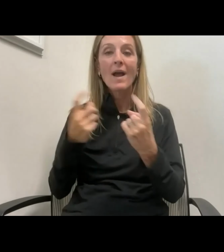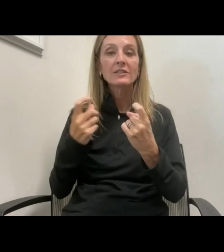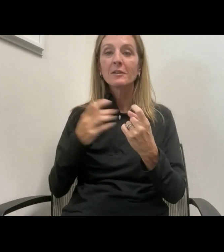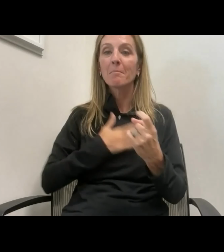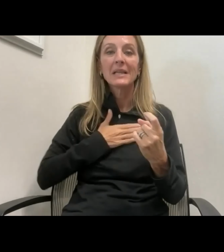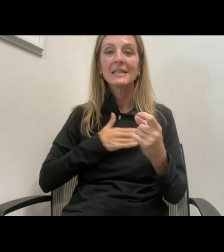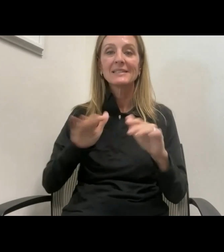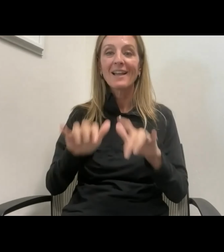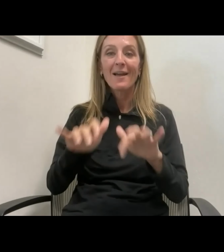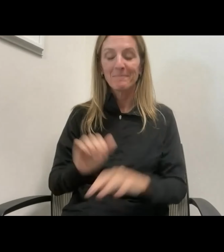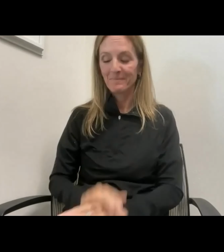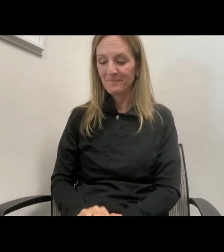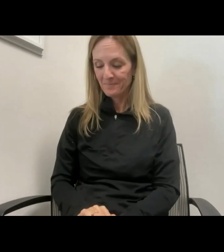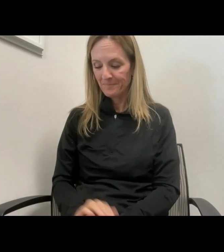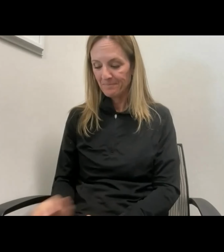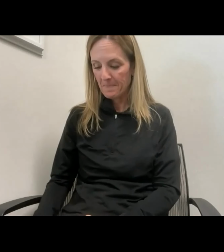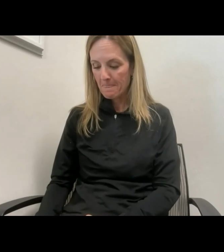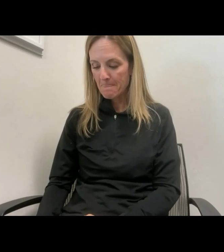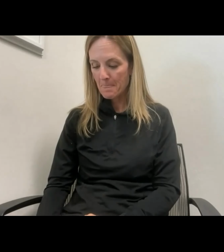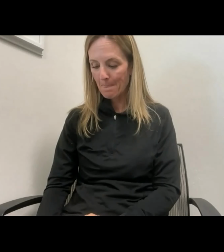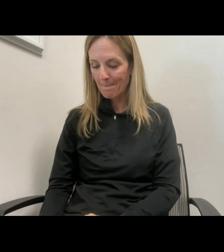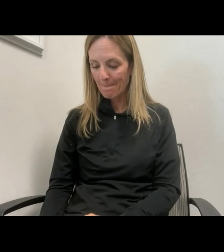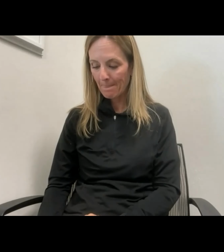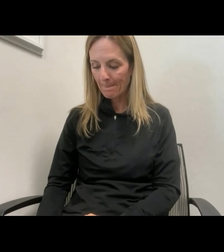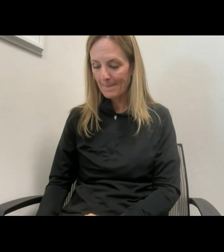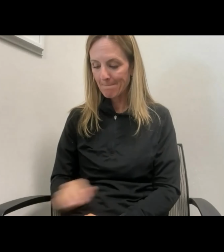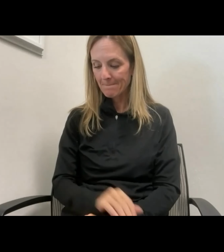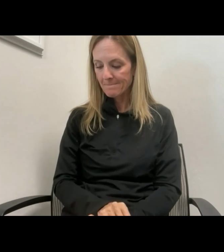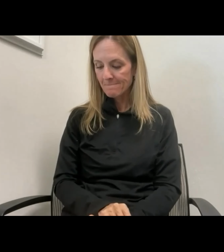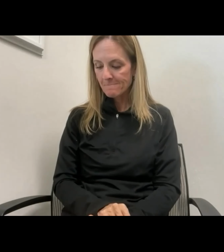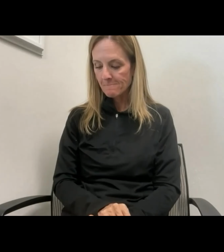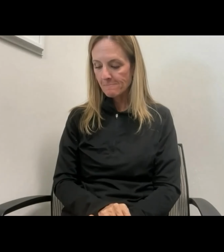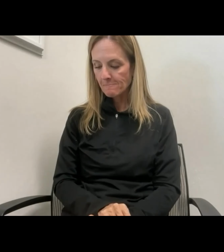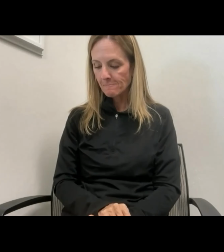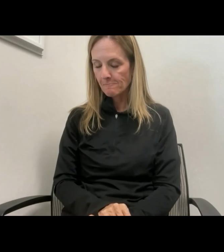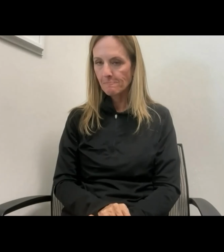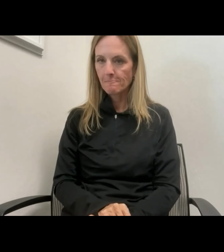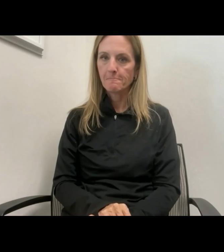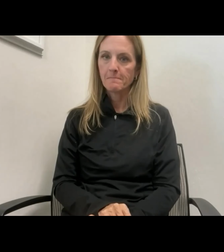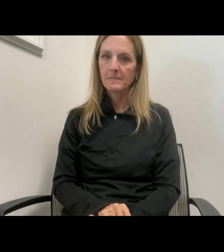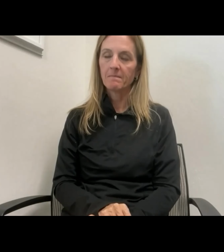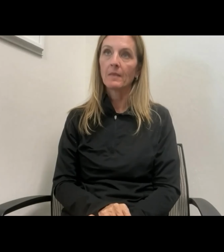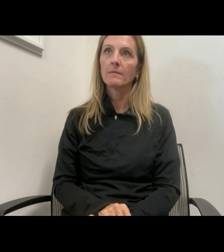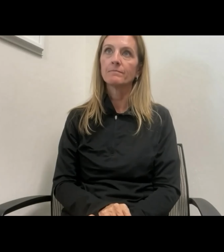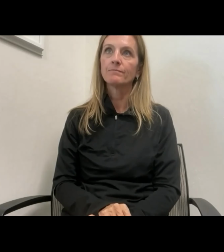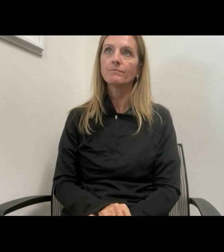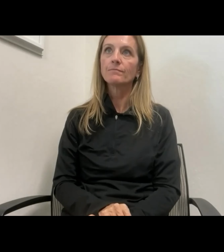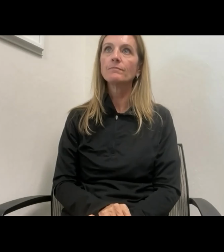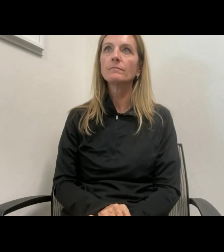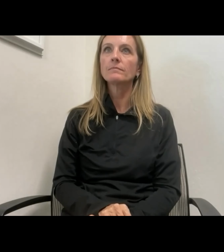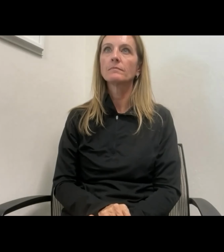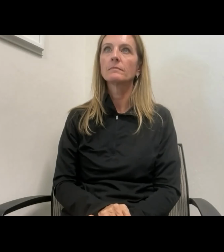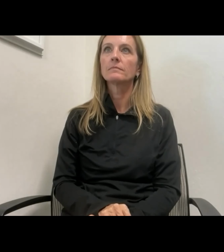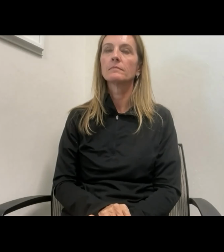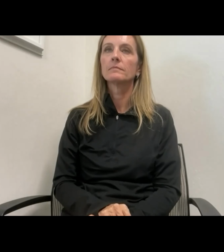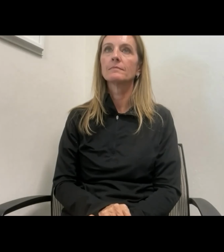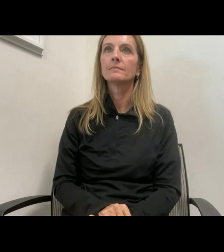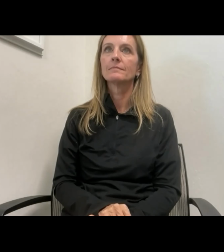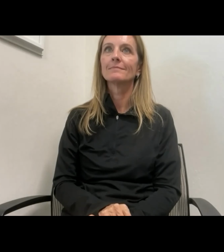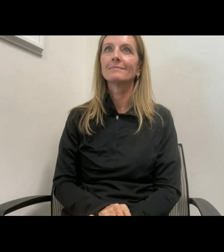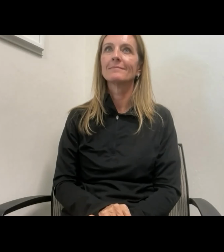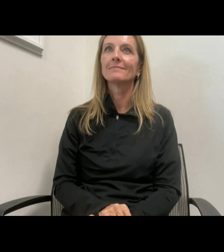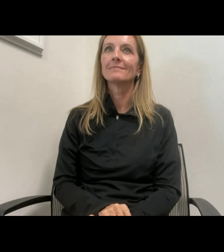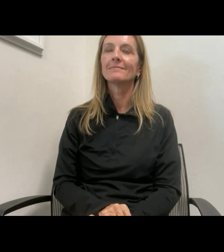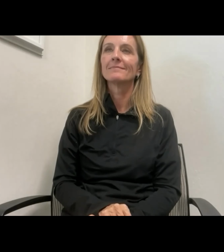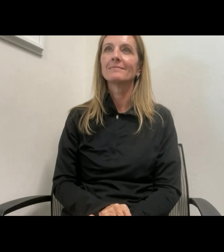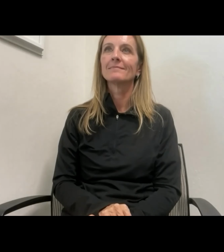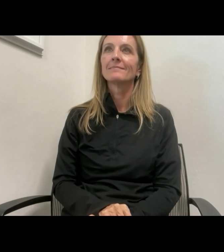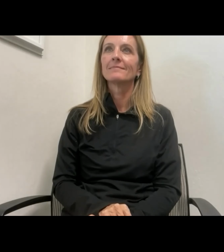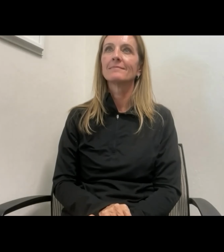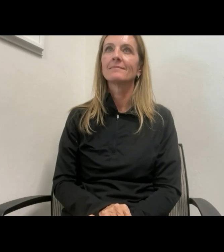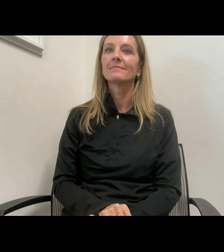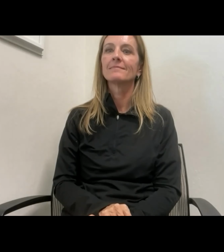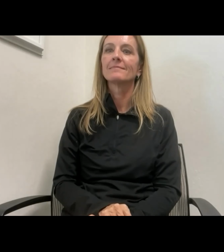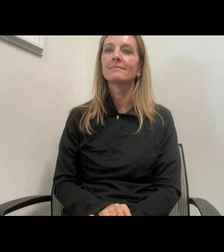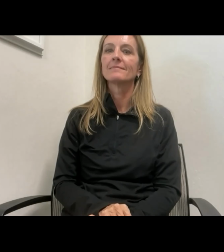best to answer. Sandra>>